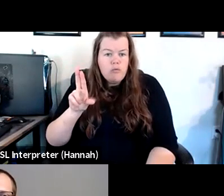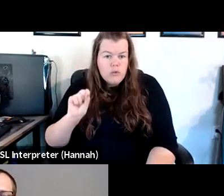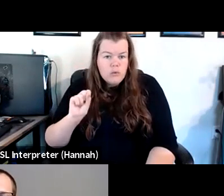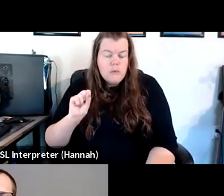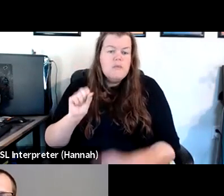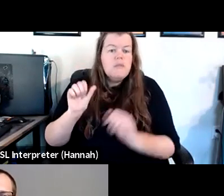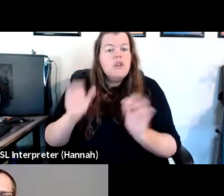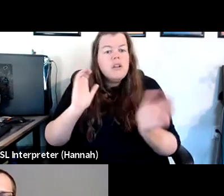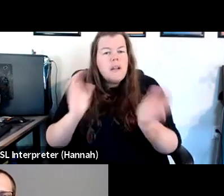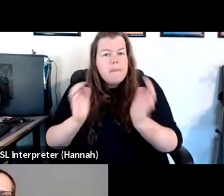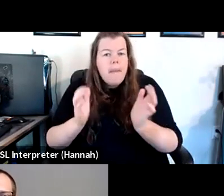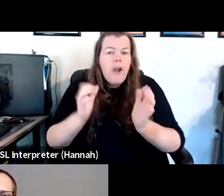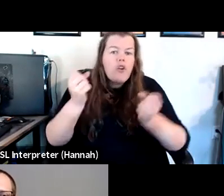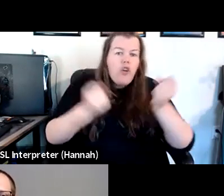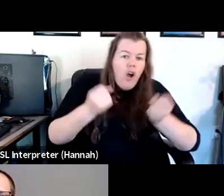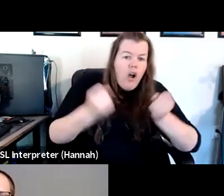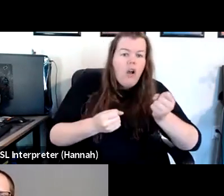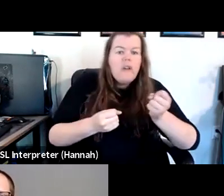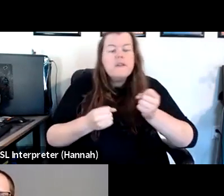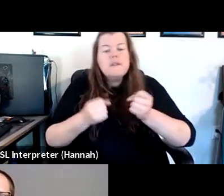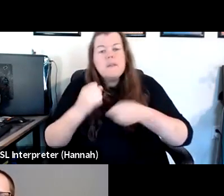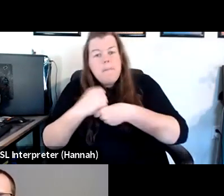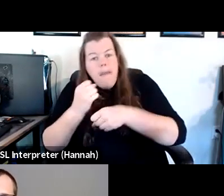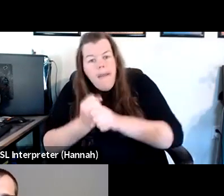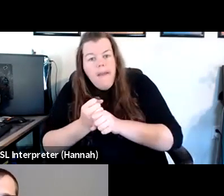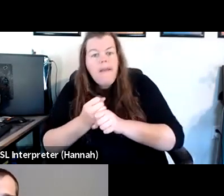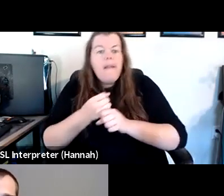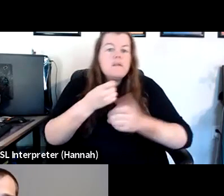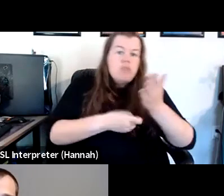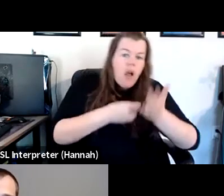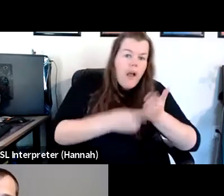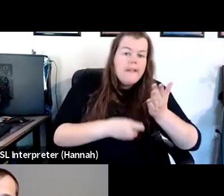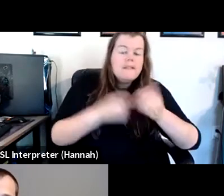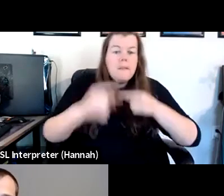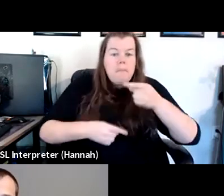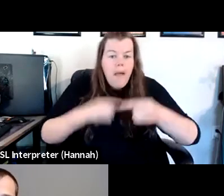see their prices, look at the mileage, and my favorite part was that I could sort by location